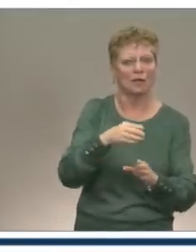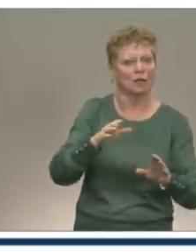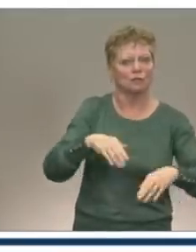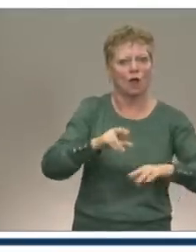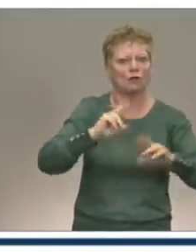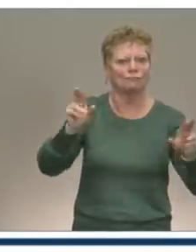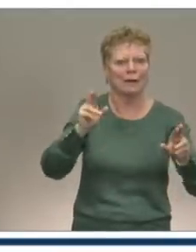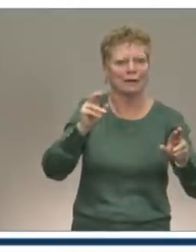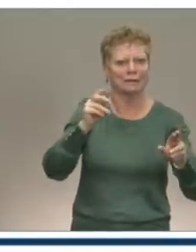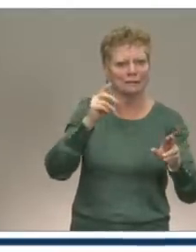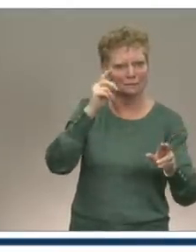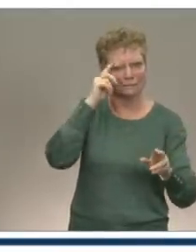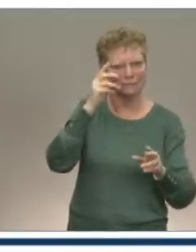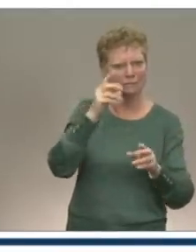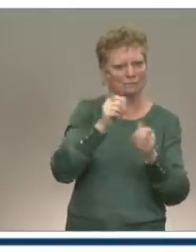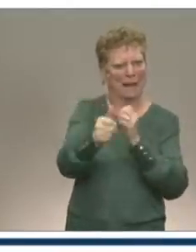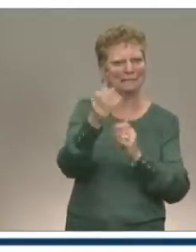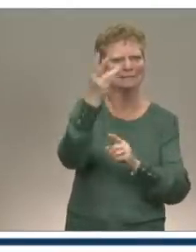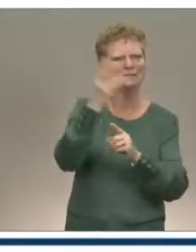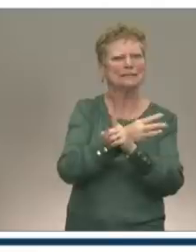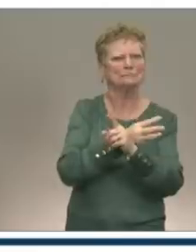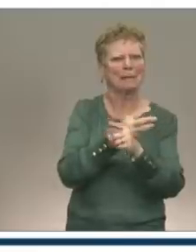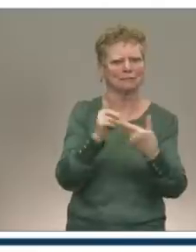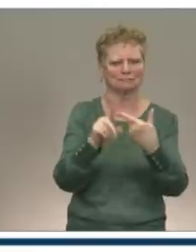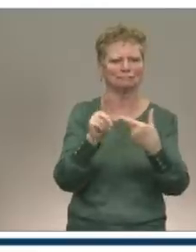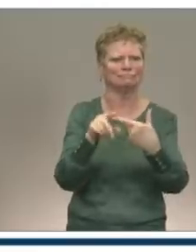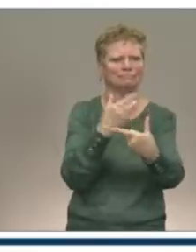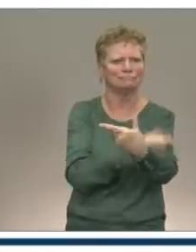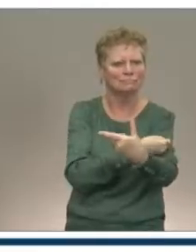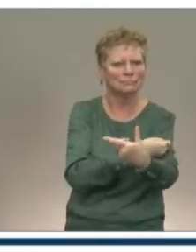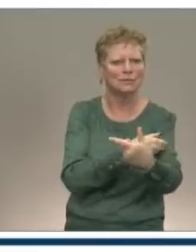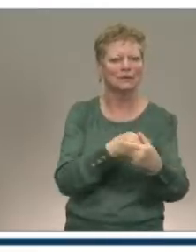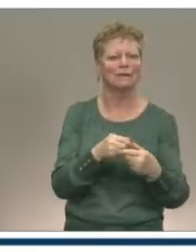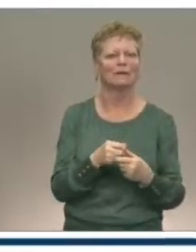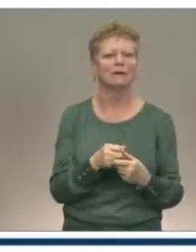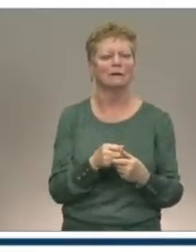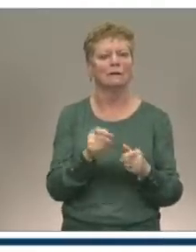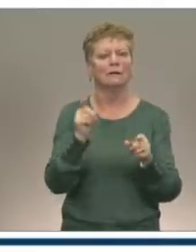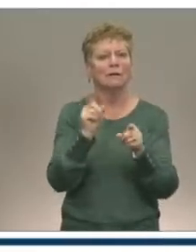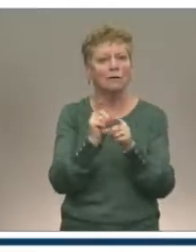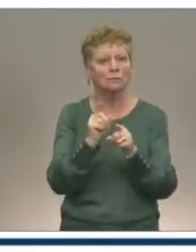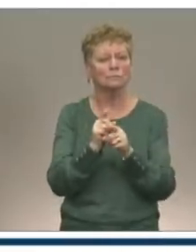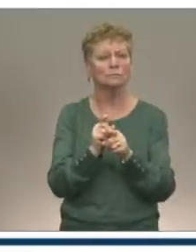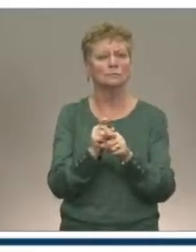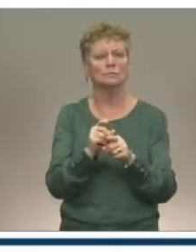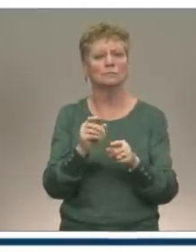uh for their six-month period uh and also we do know and then people in that younger age